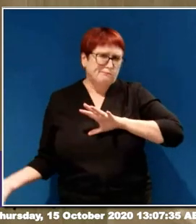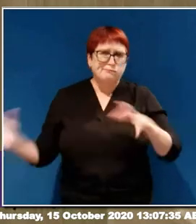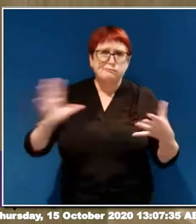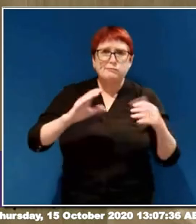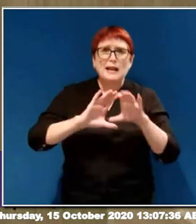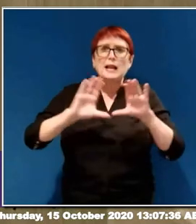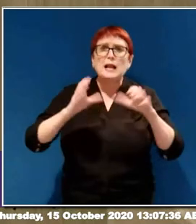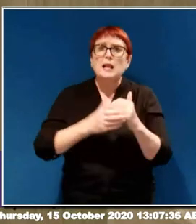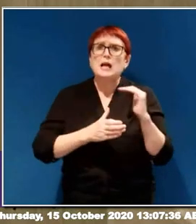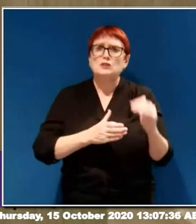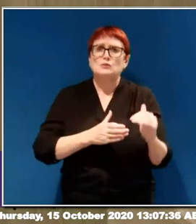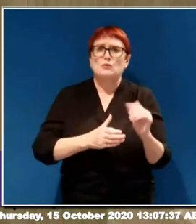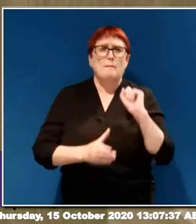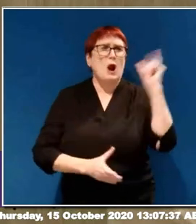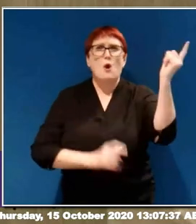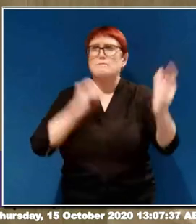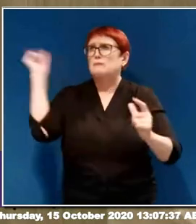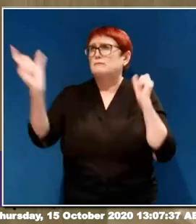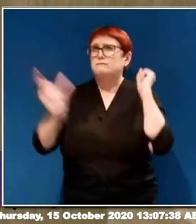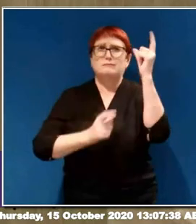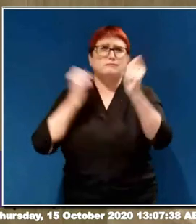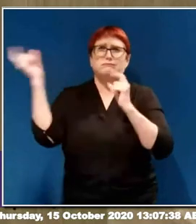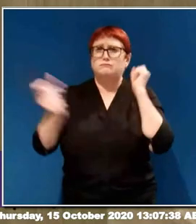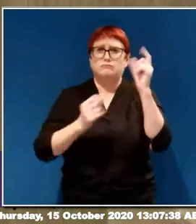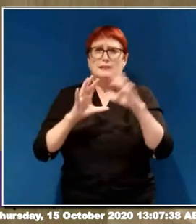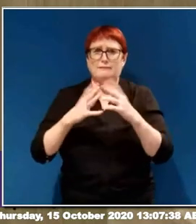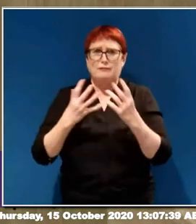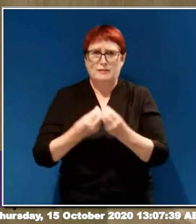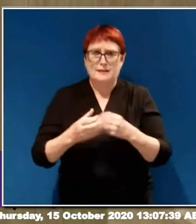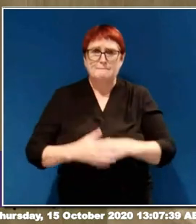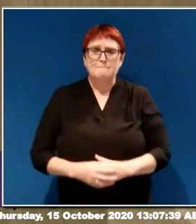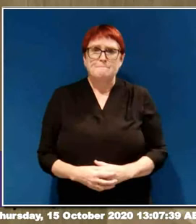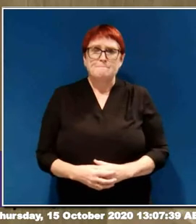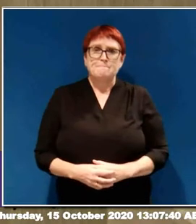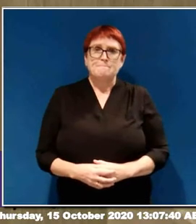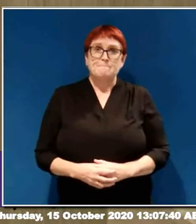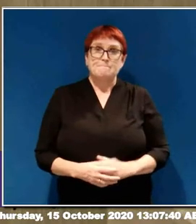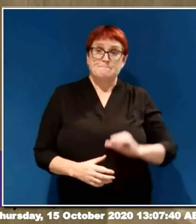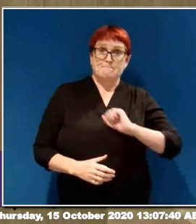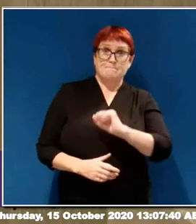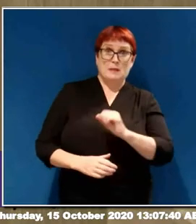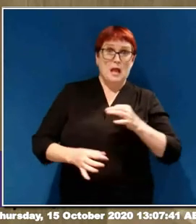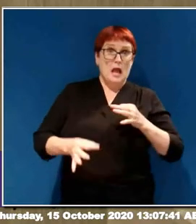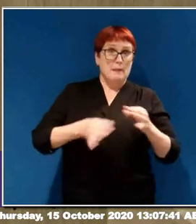And the agreed plan was that the teacher aide would shadow the student